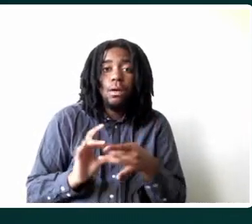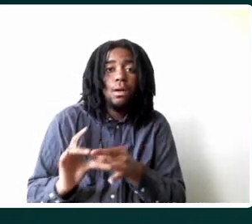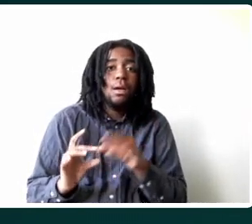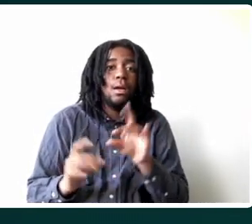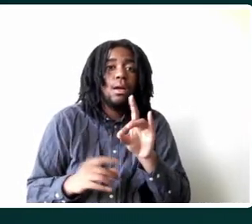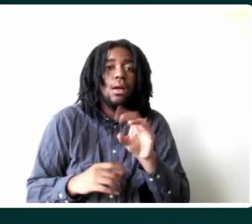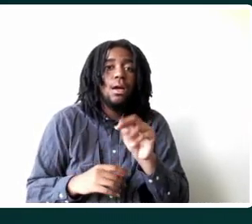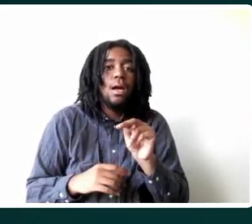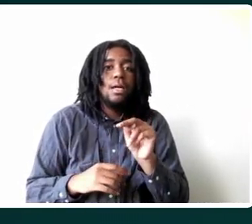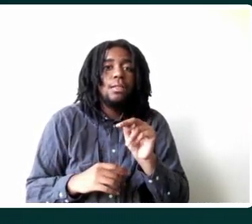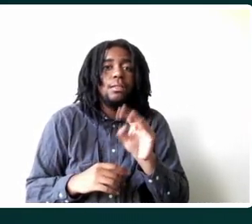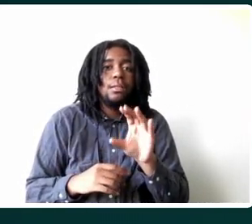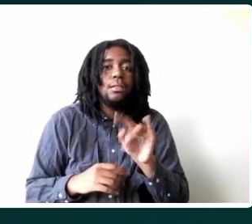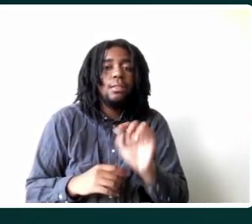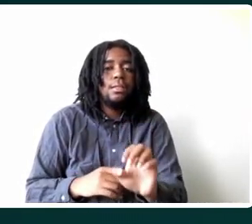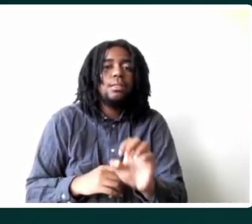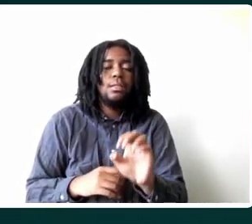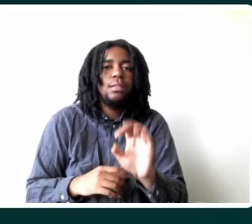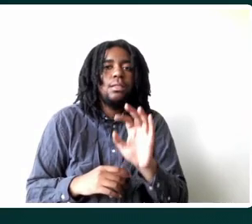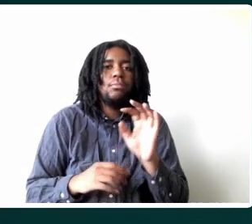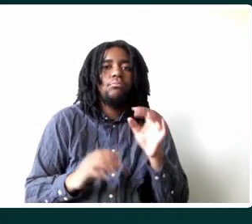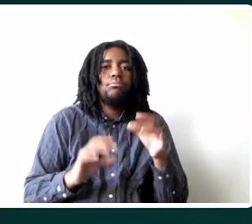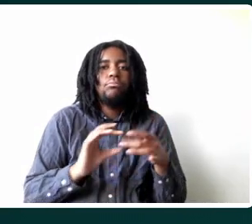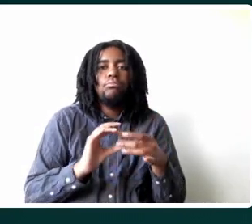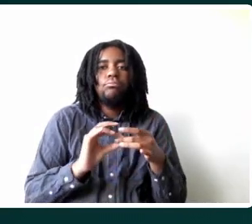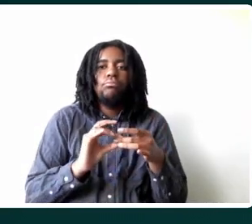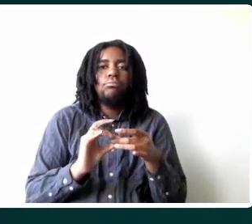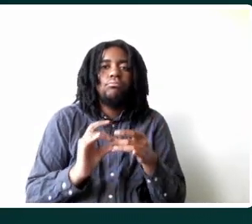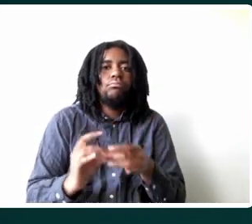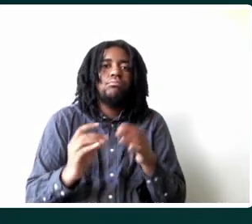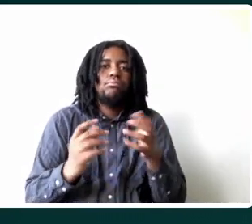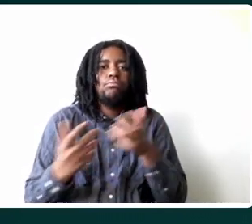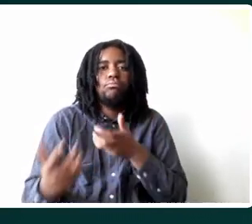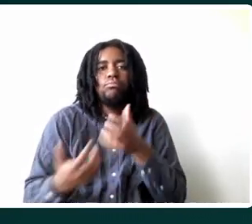population of middle schoolers and gearing them -- towards them so they can connect and diversify